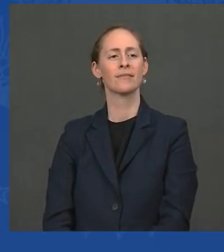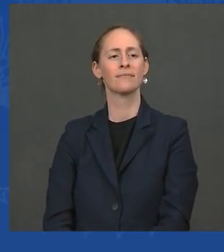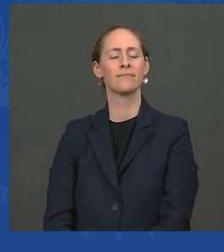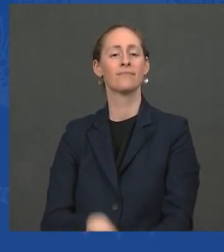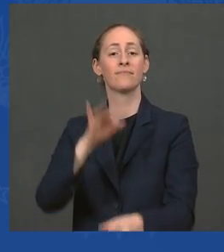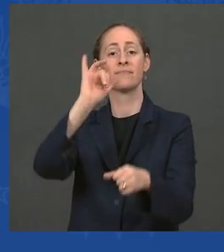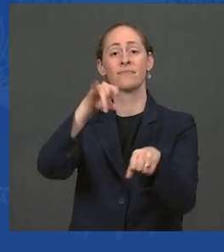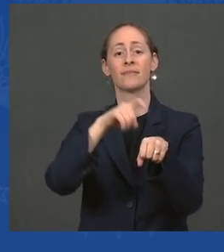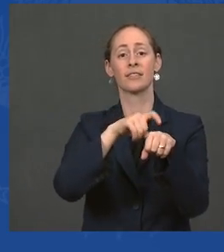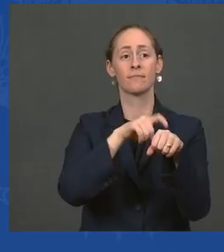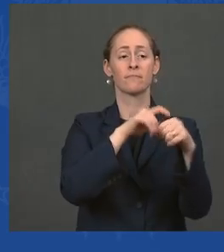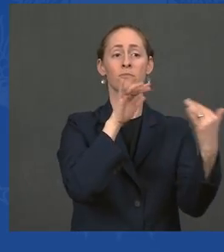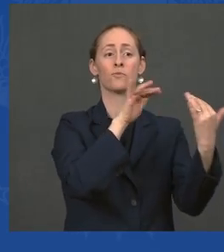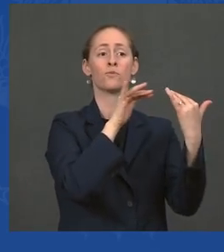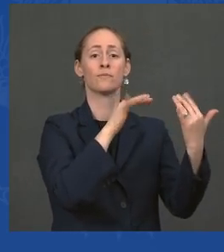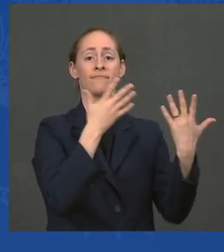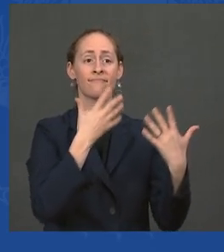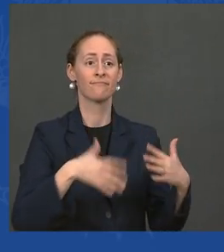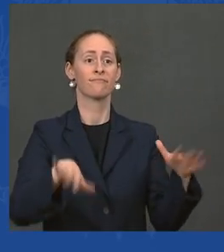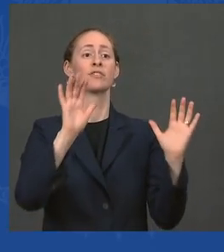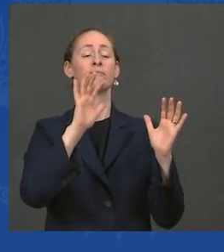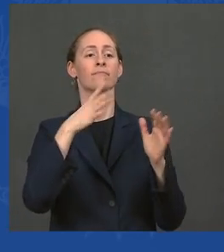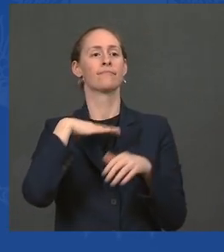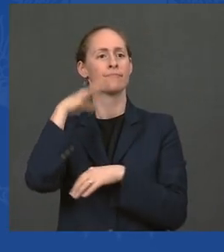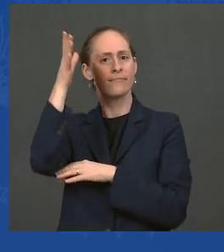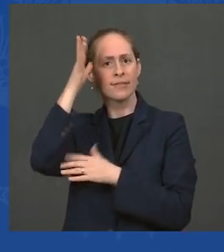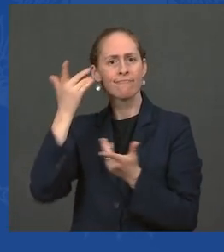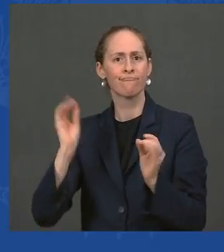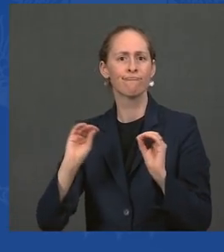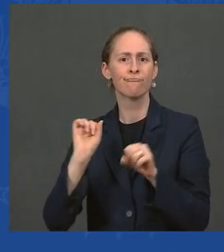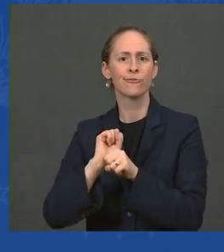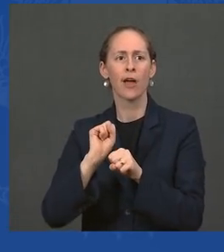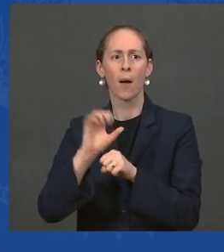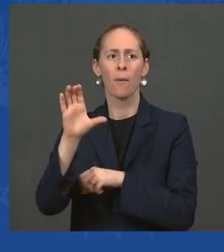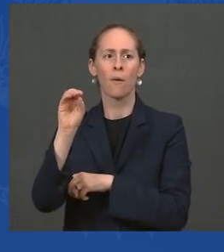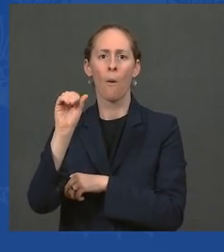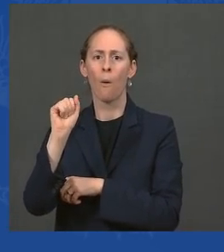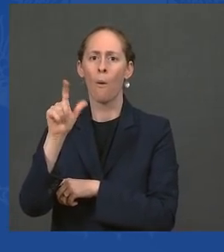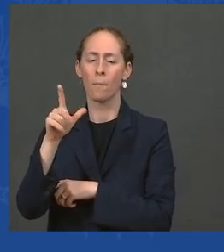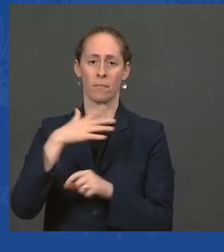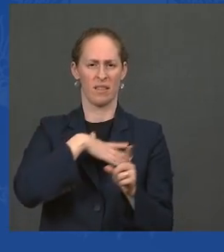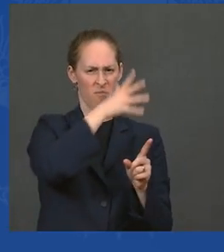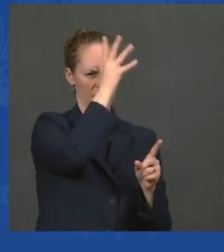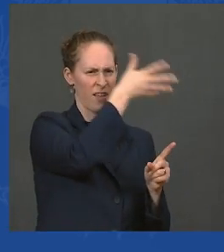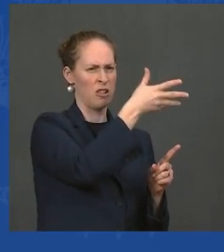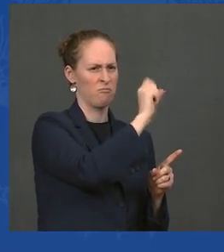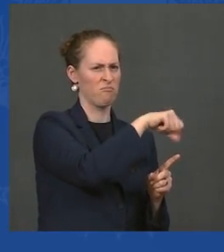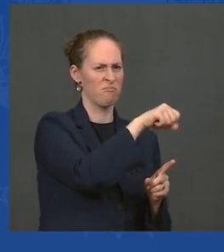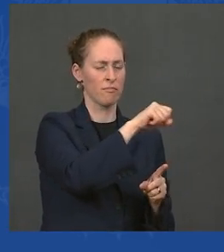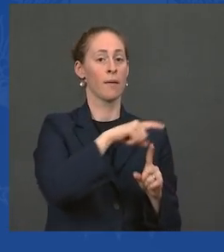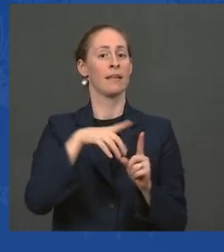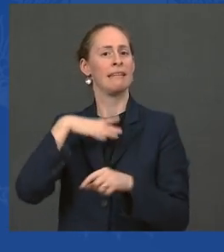my great grandfather was a mining engineer, but my dad was in sales, and he worked for the Amoco trucking company.